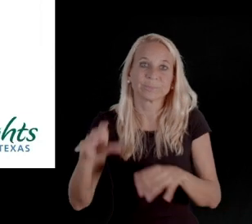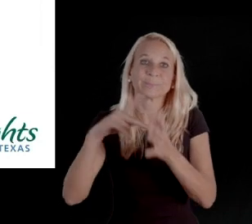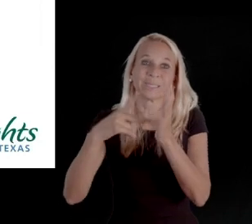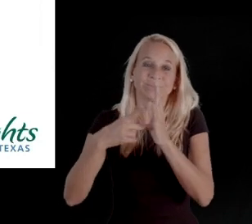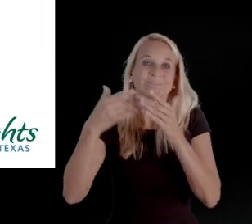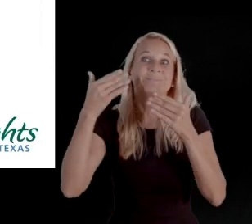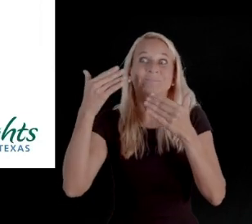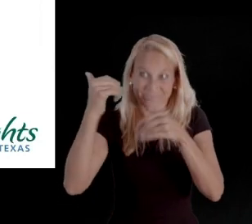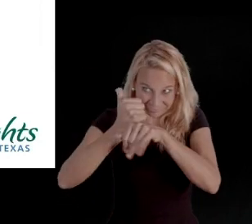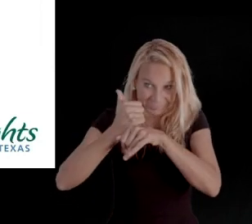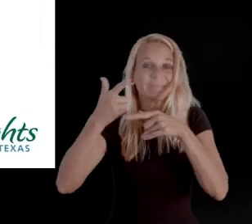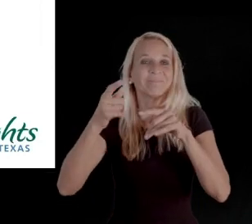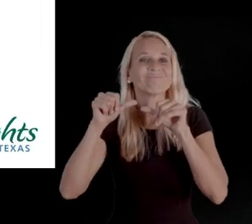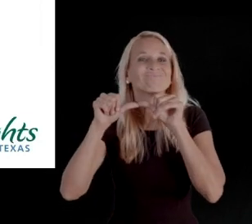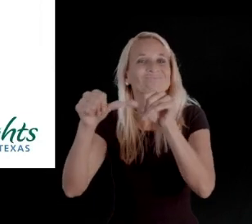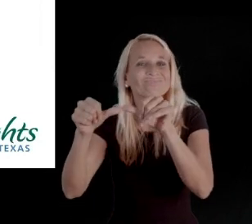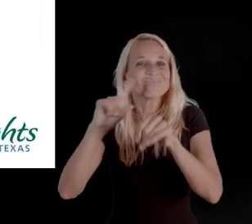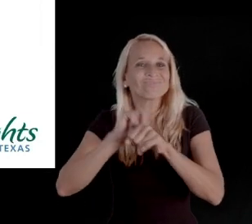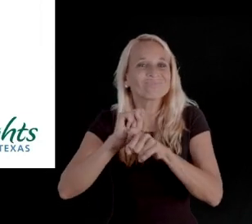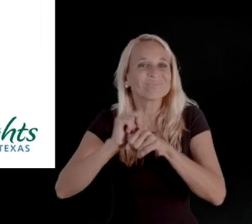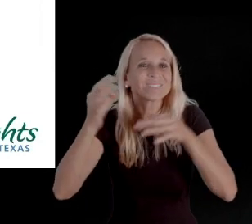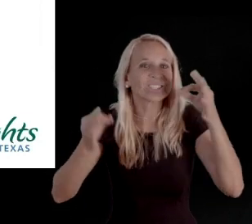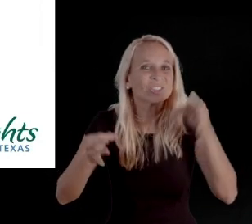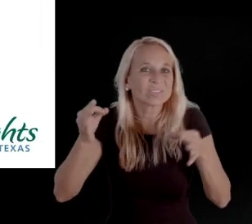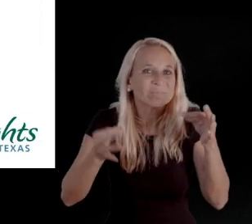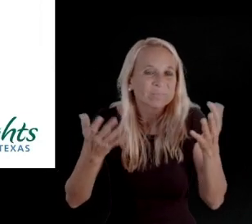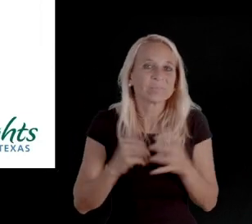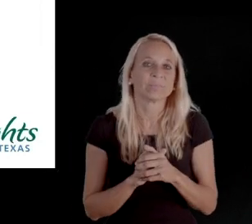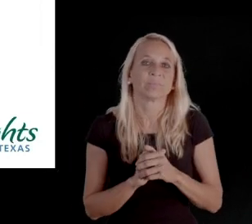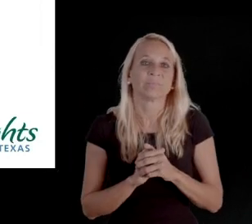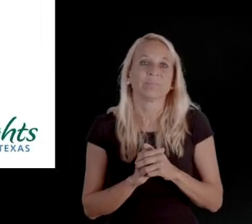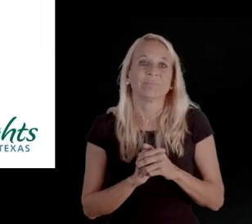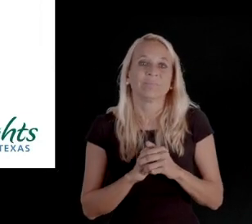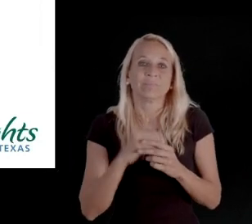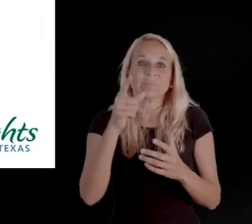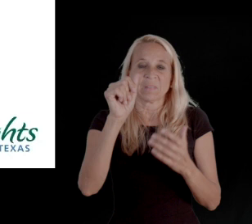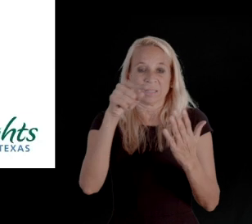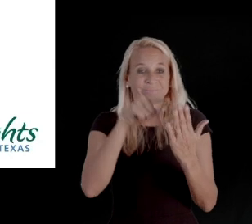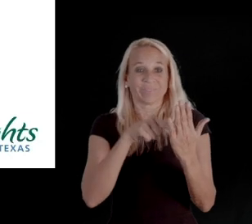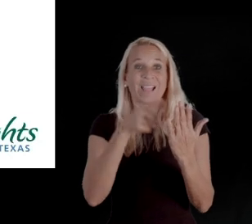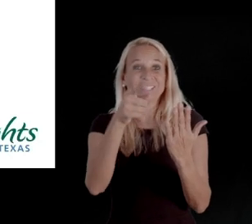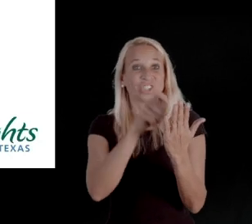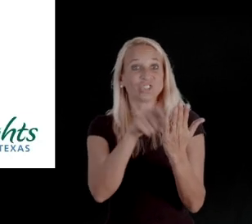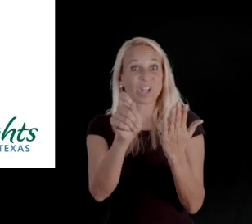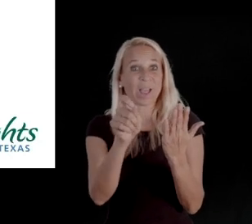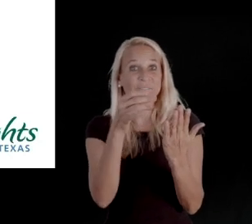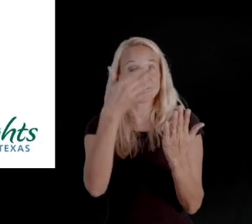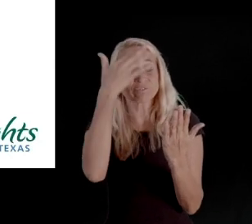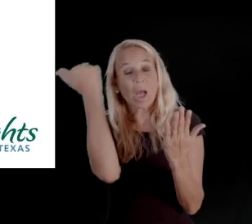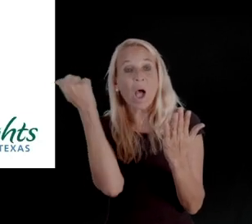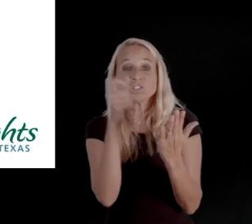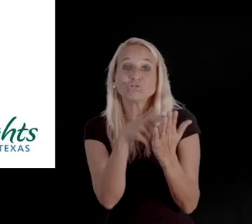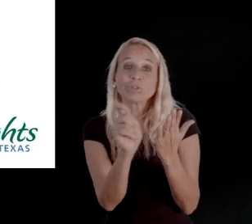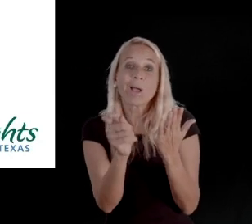to have this, the hearing continued, you have the right to it. So if you fail to check the box, if you forgot to check the box,